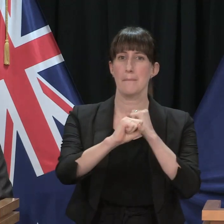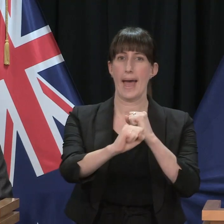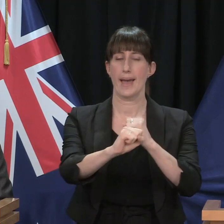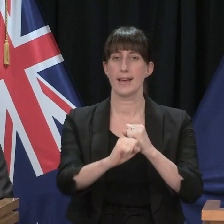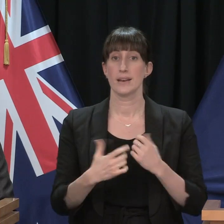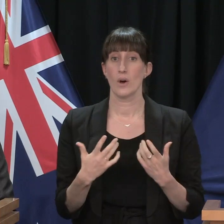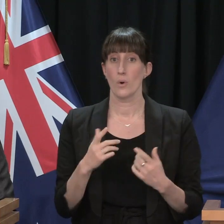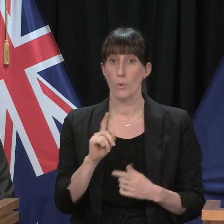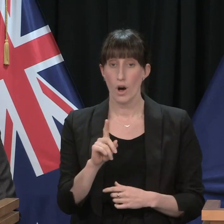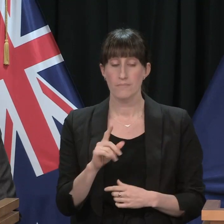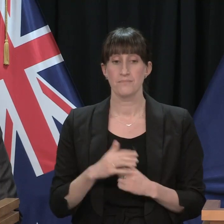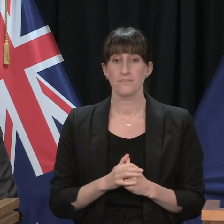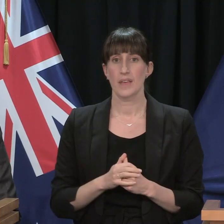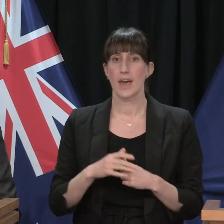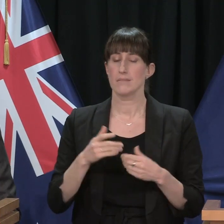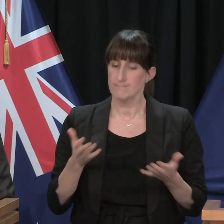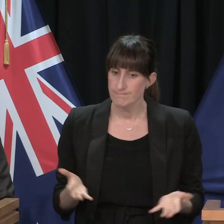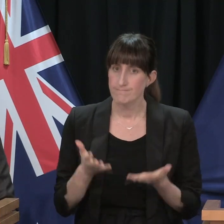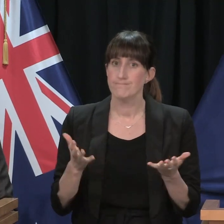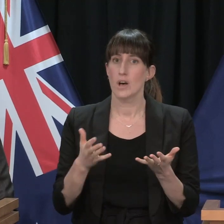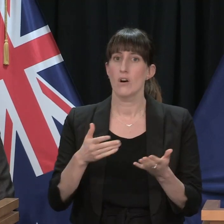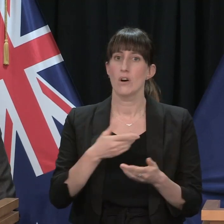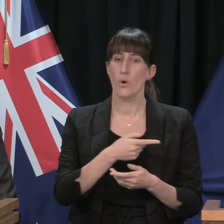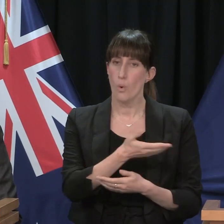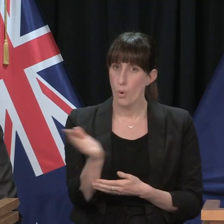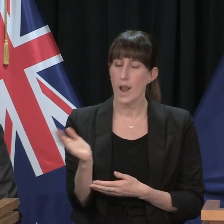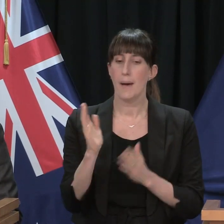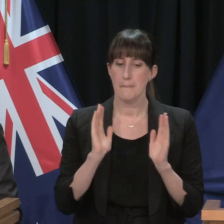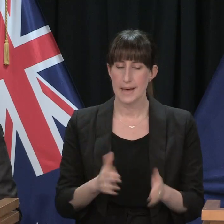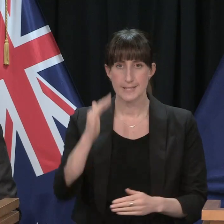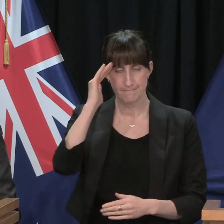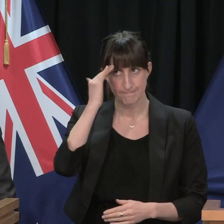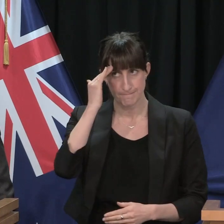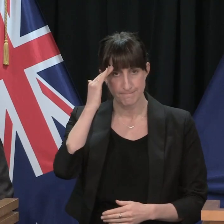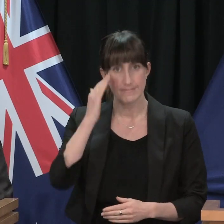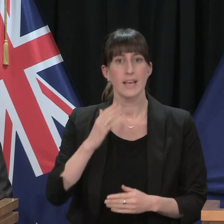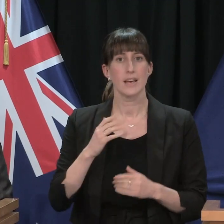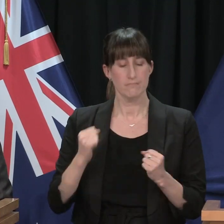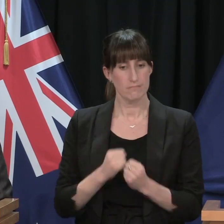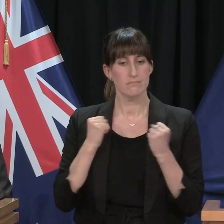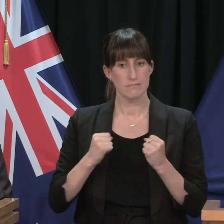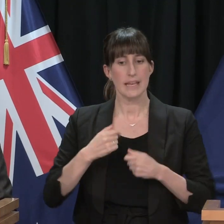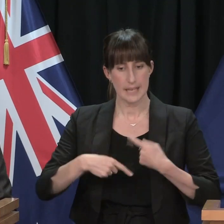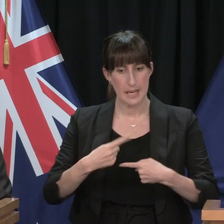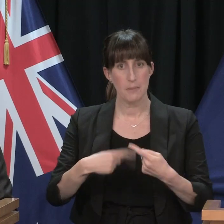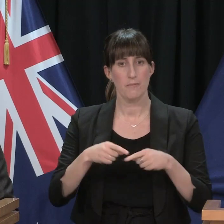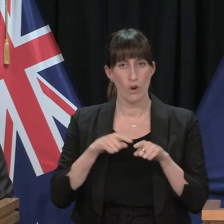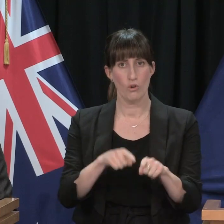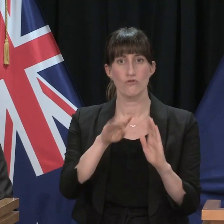campaign was launched at the weekend. The campaign is to remind everybody that constant